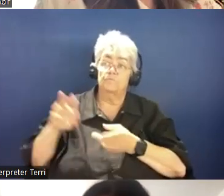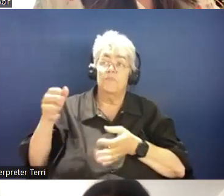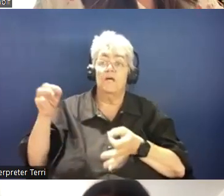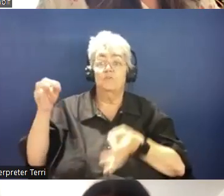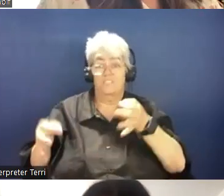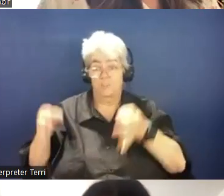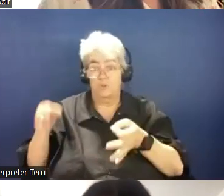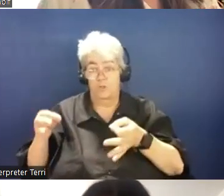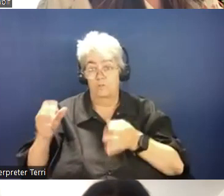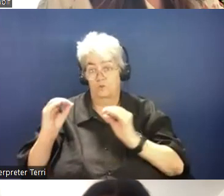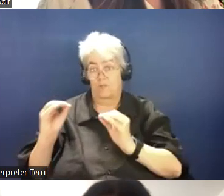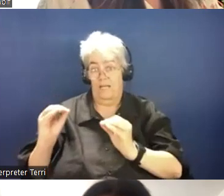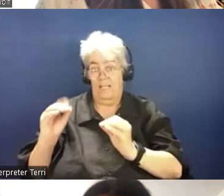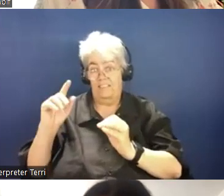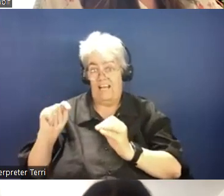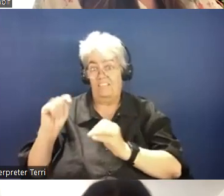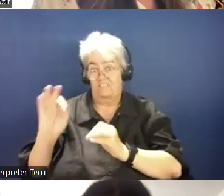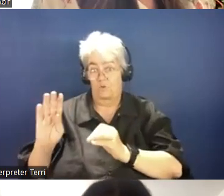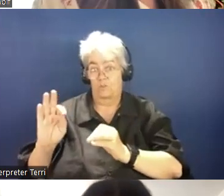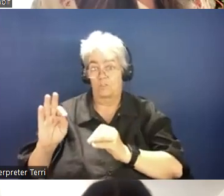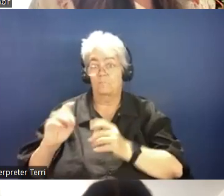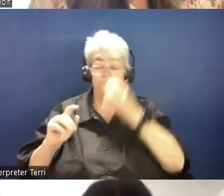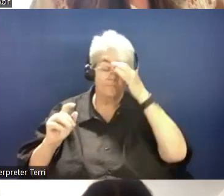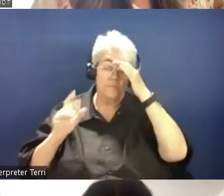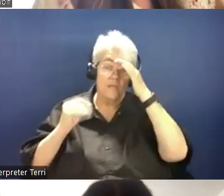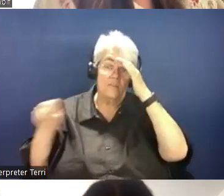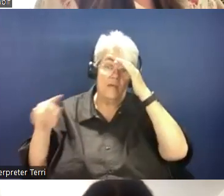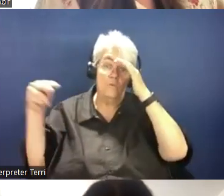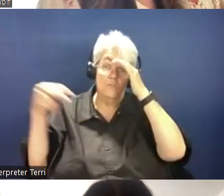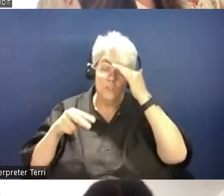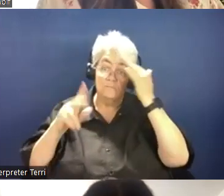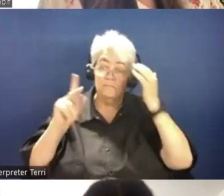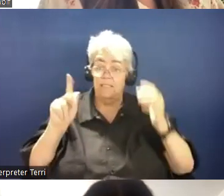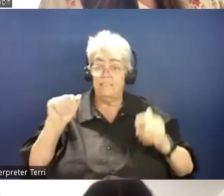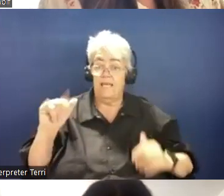I mentioned at the beginning, for them to look into Kayden's Law and the requirements necessary.